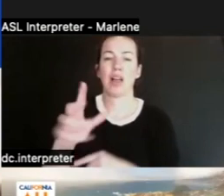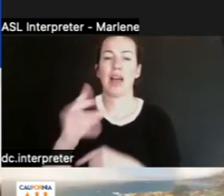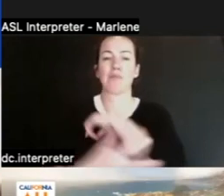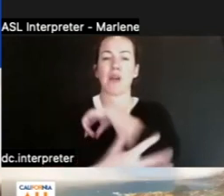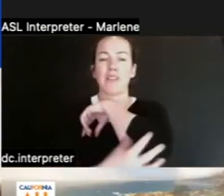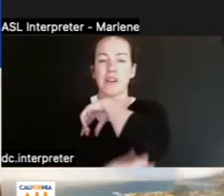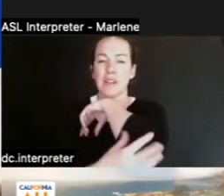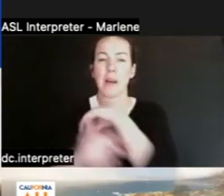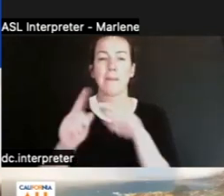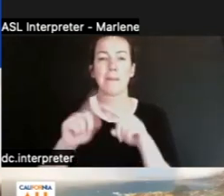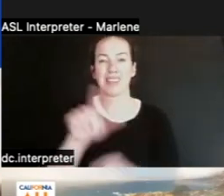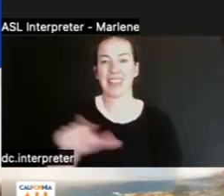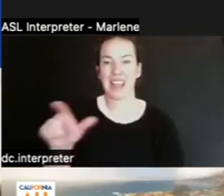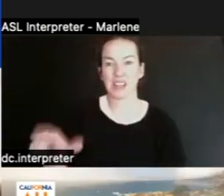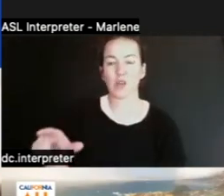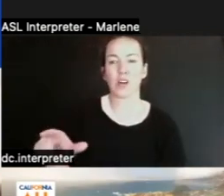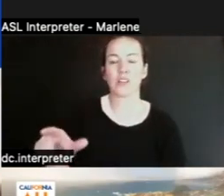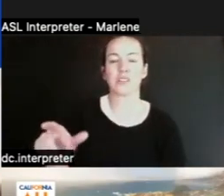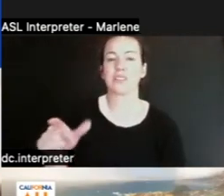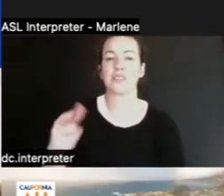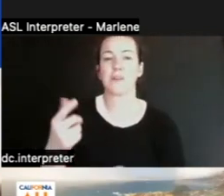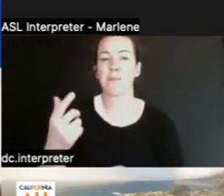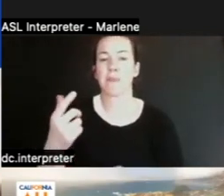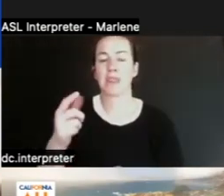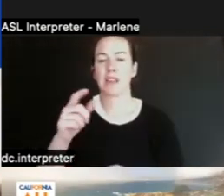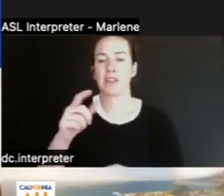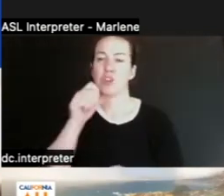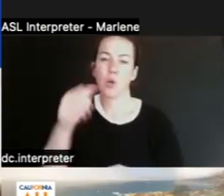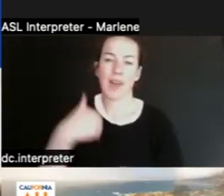no, not having Internet all the way to the unit or not having it on your